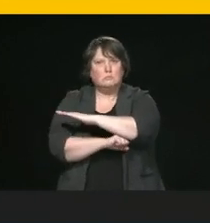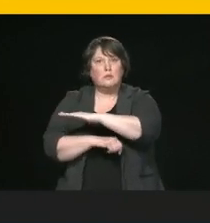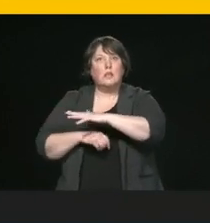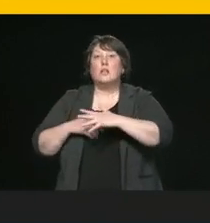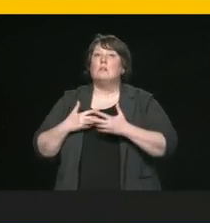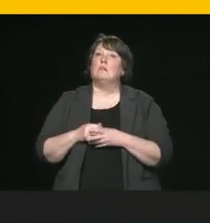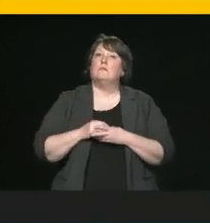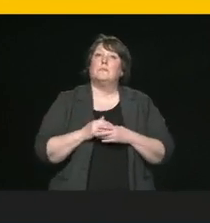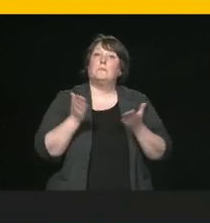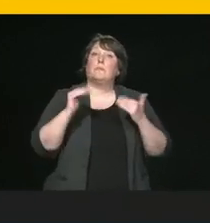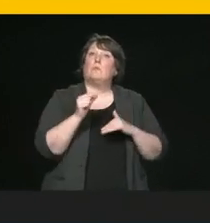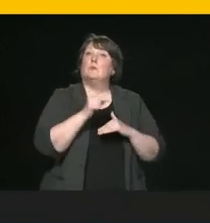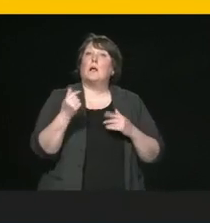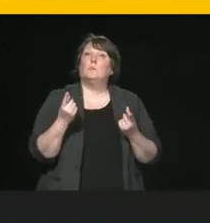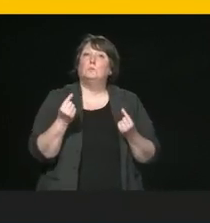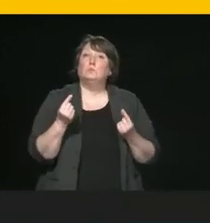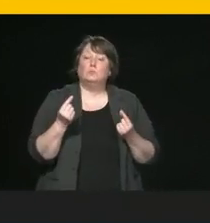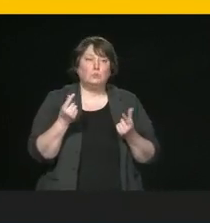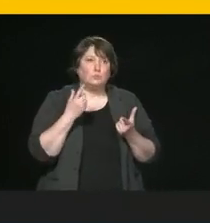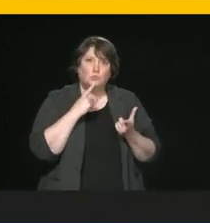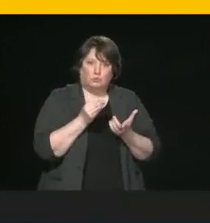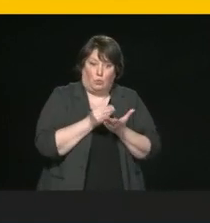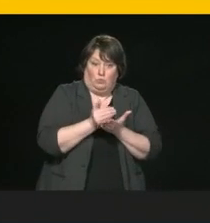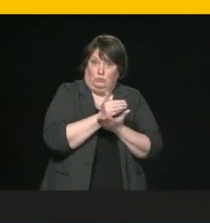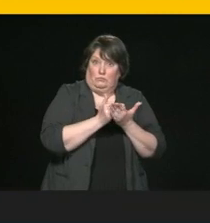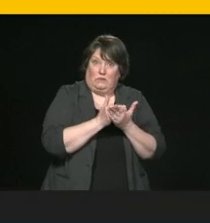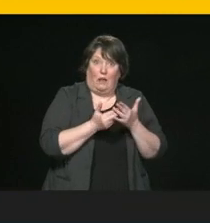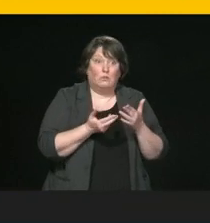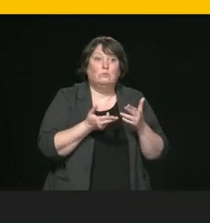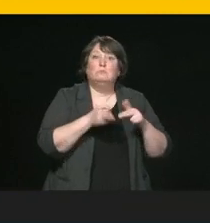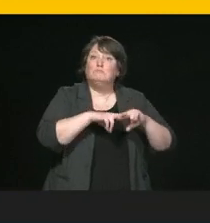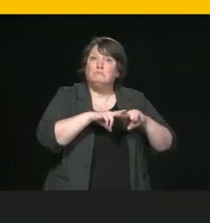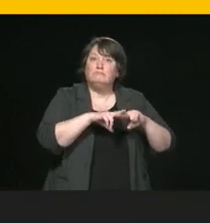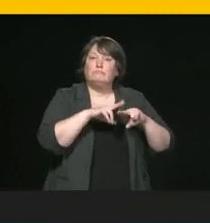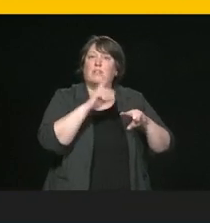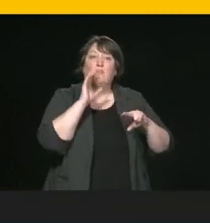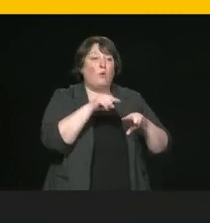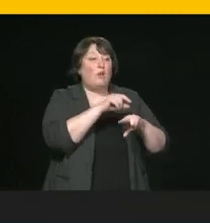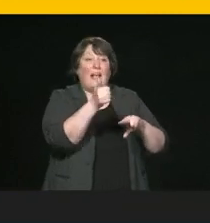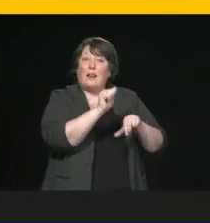THE PROVINCES AND TERRITORIES TO BOOST WAGES FOR ESSENTIAL